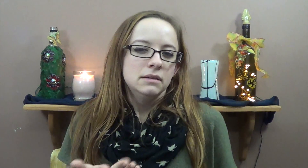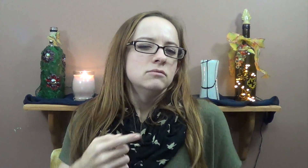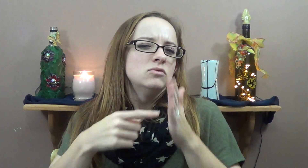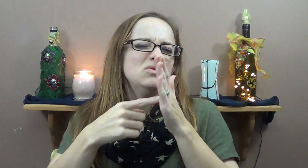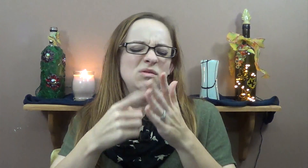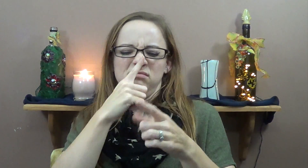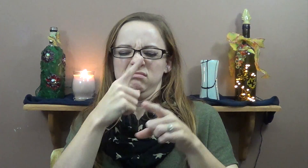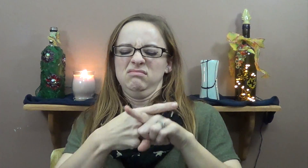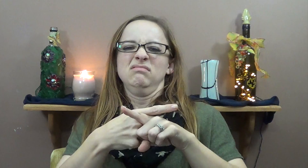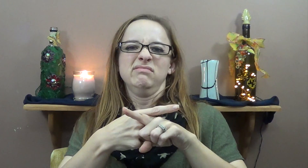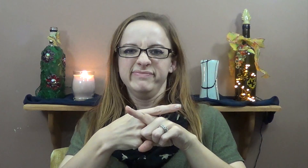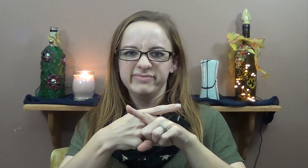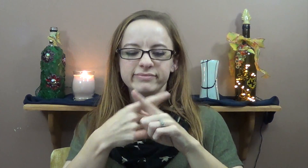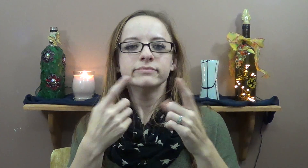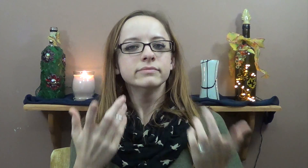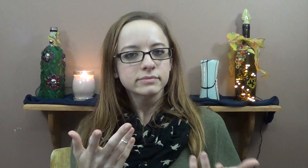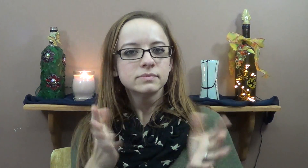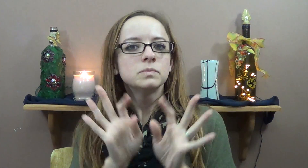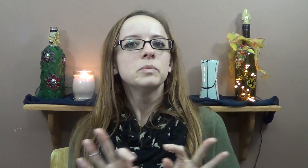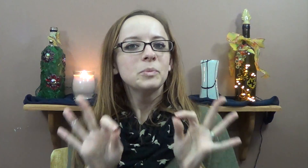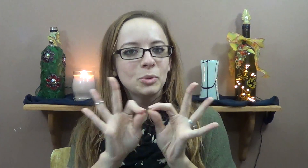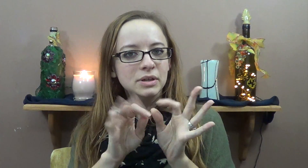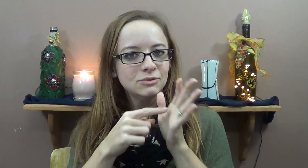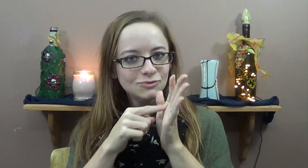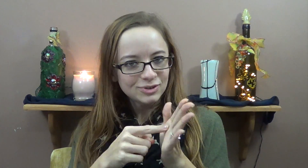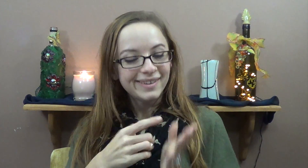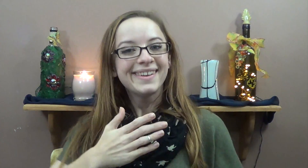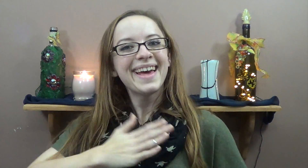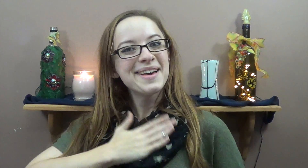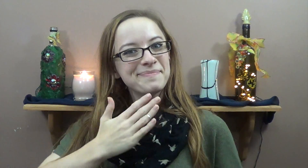sense. My face doesn't show the happiness, so it's conflicting.